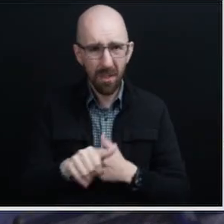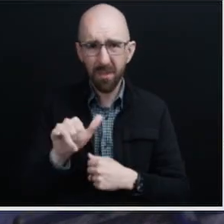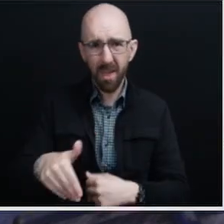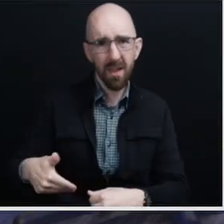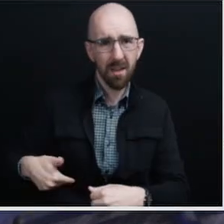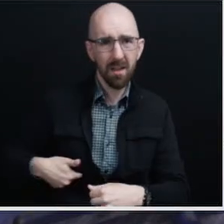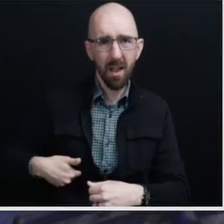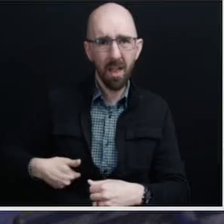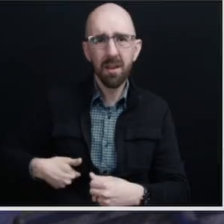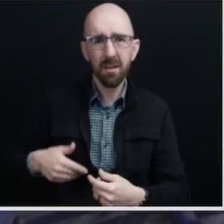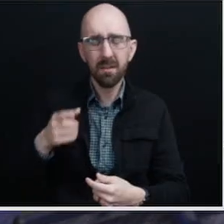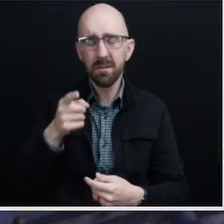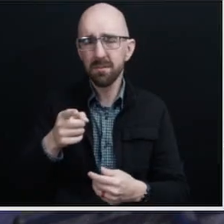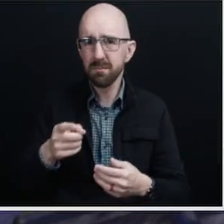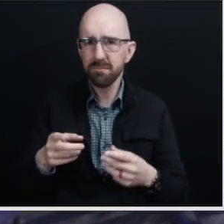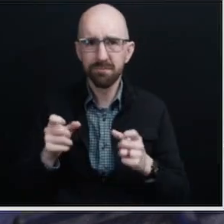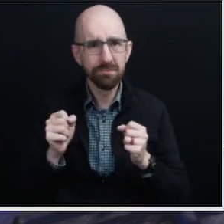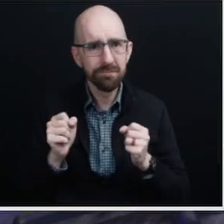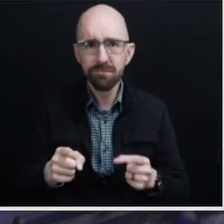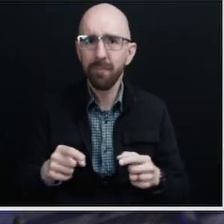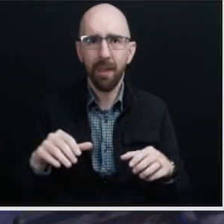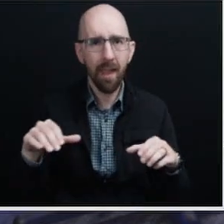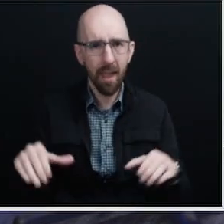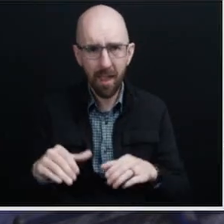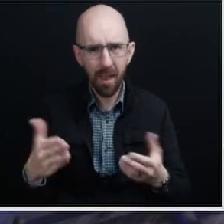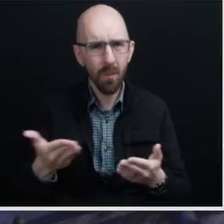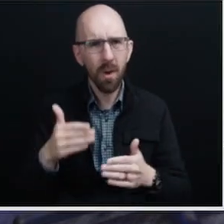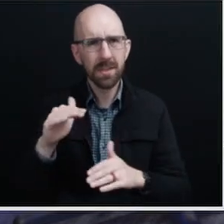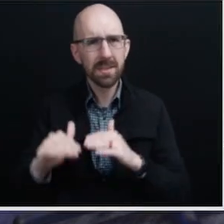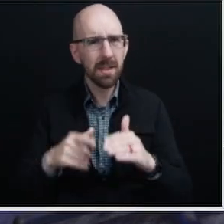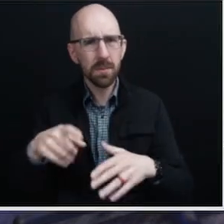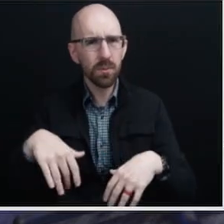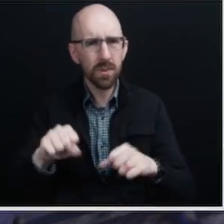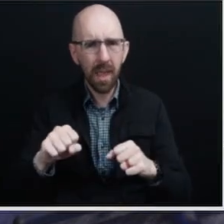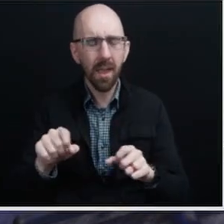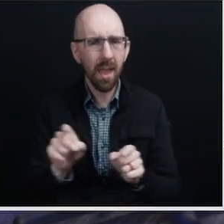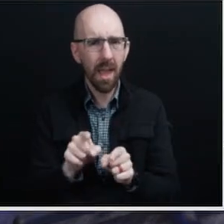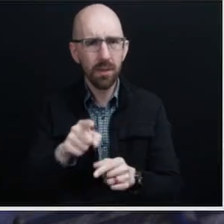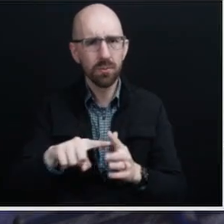into action pretty quickly. Tell us what steps you took as you started to get that checked out.